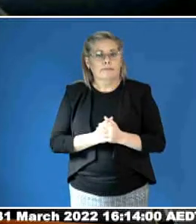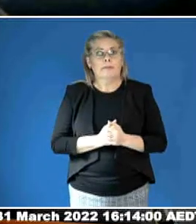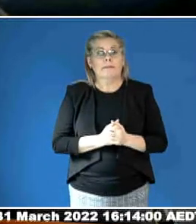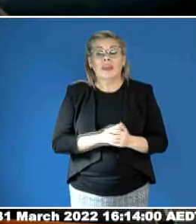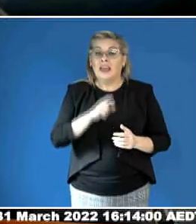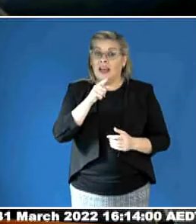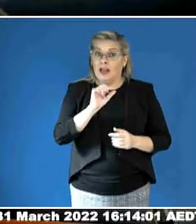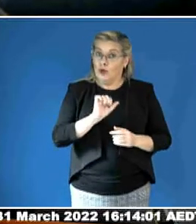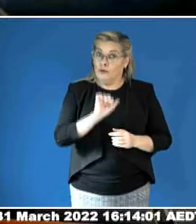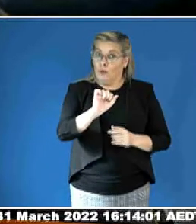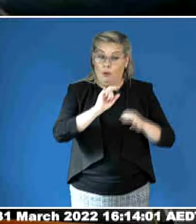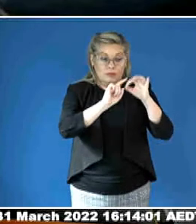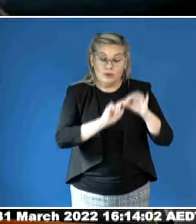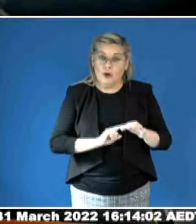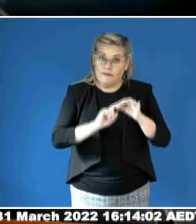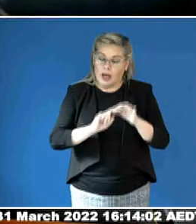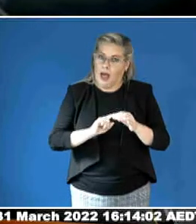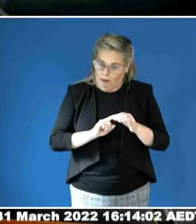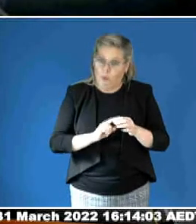with autism, and particularly the experience of girls.